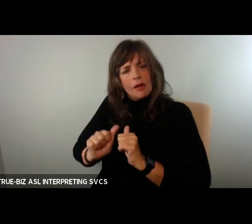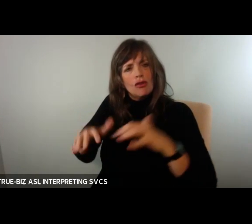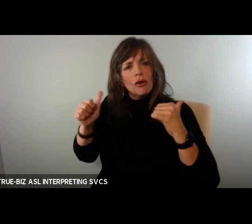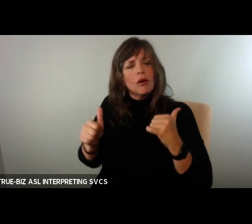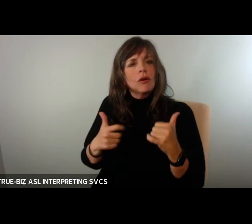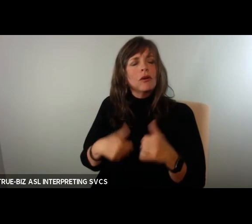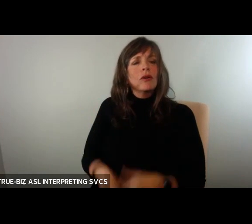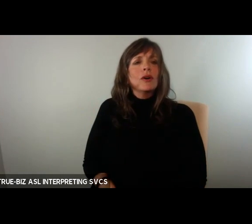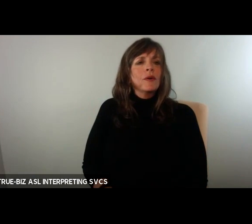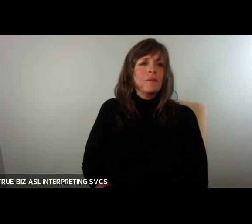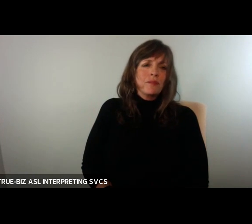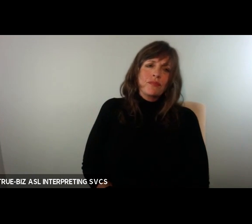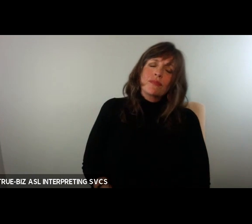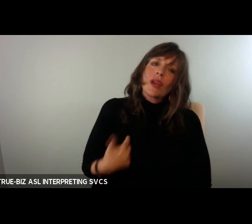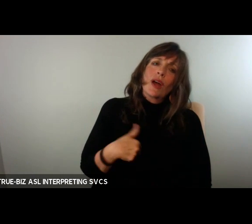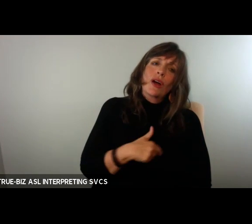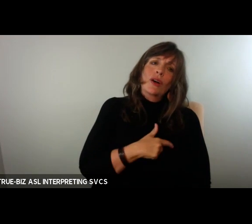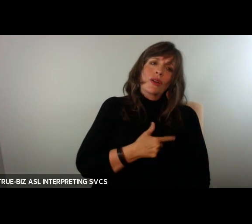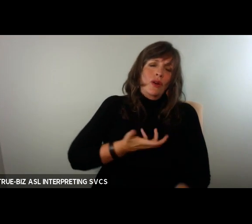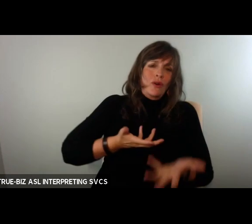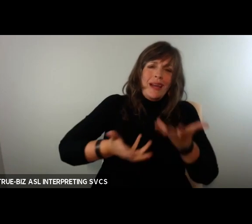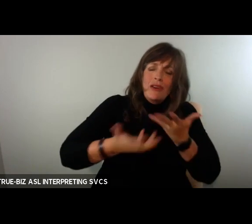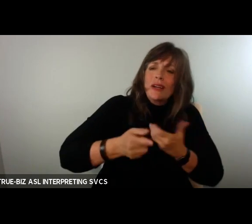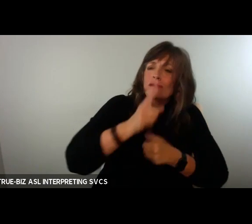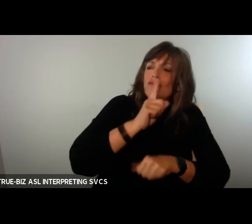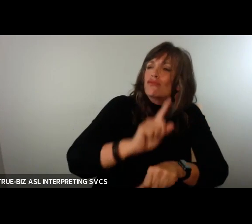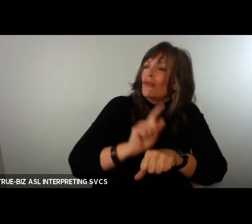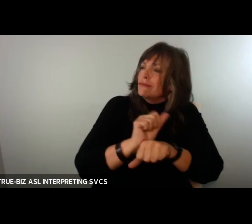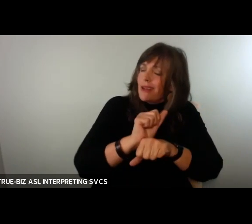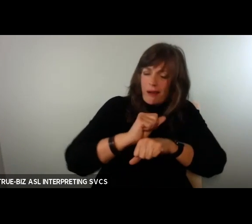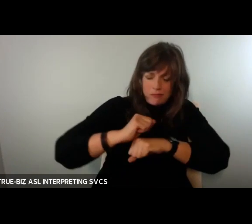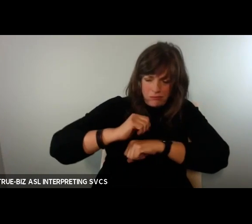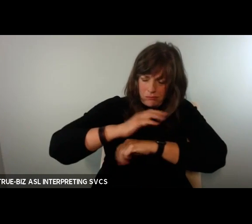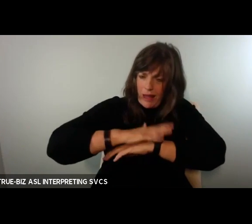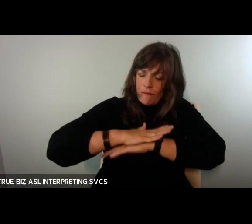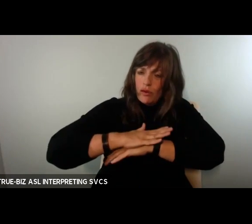of reportedly interactive real-time platforms like Zoom. Glitches of connectivity,